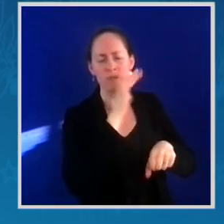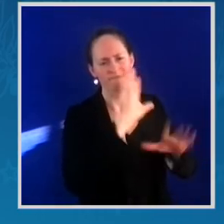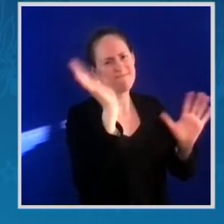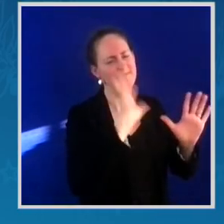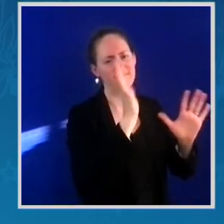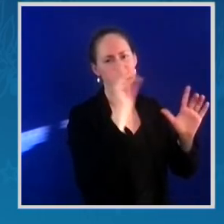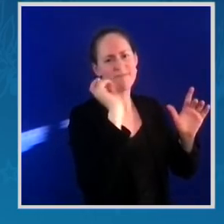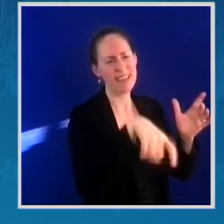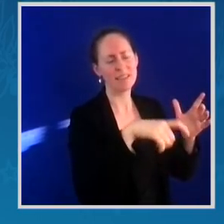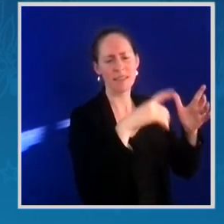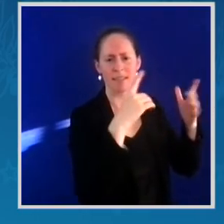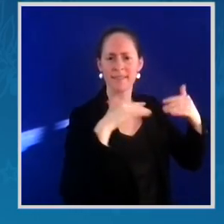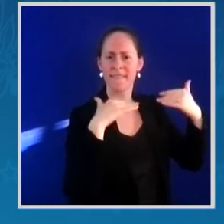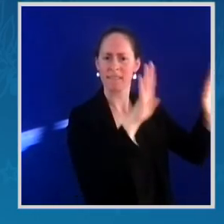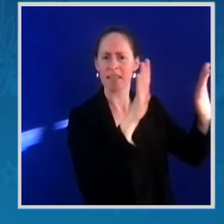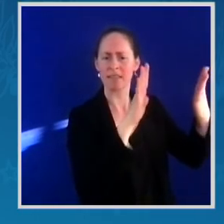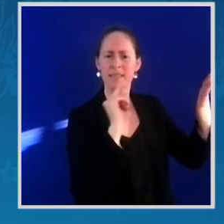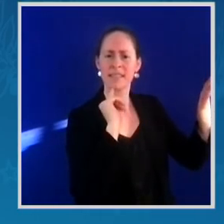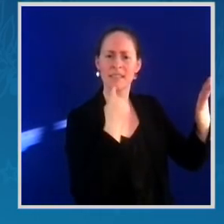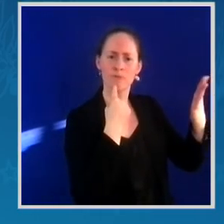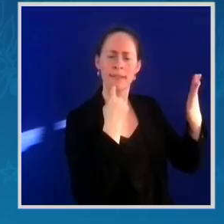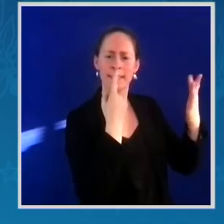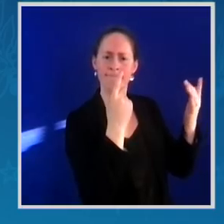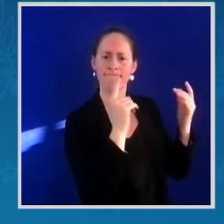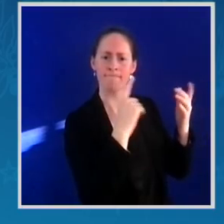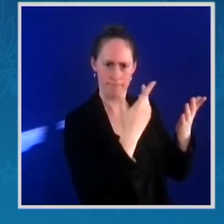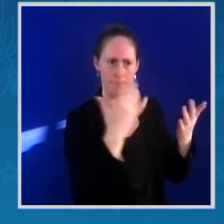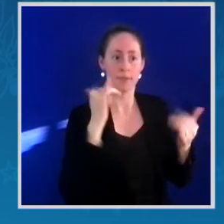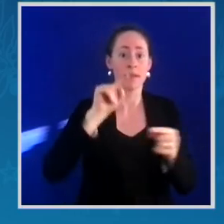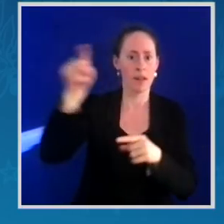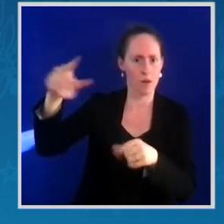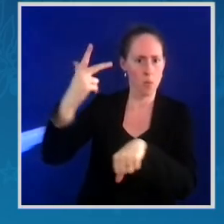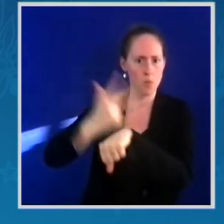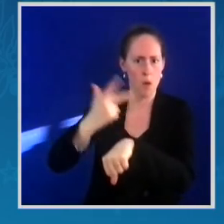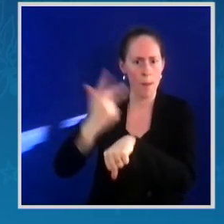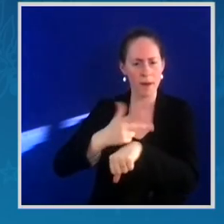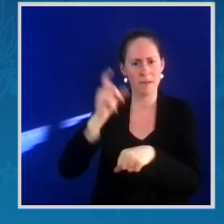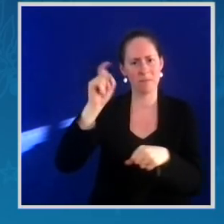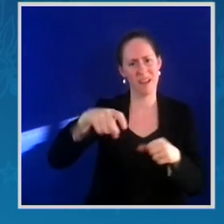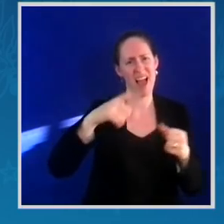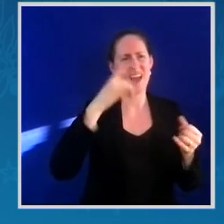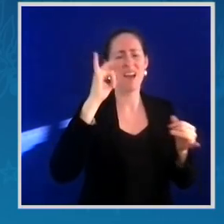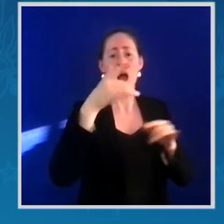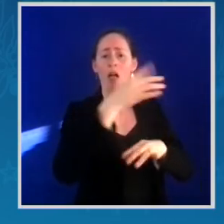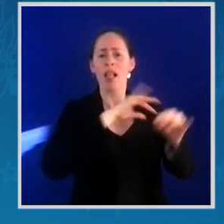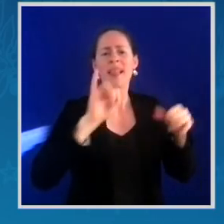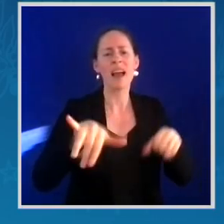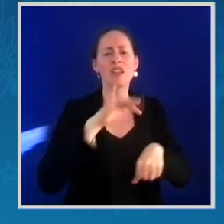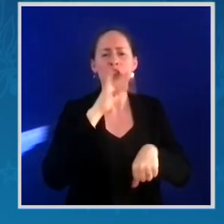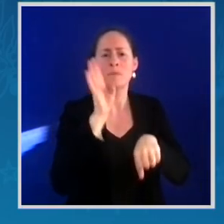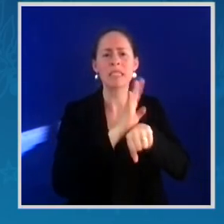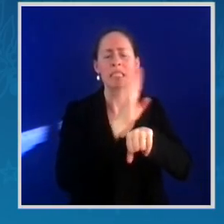we met with in Guatemala, including concerns about those who are in exile from Guatemala in the United States,